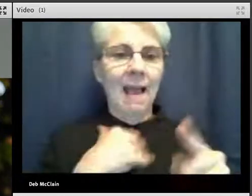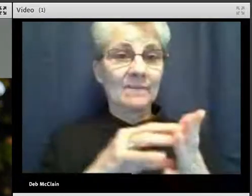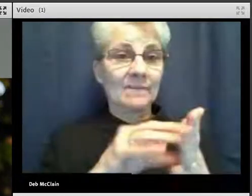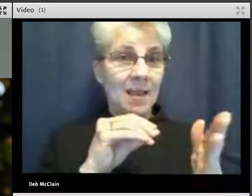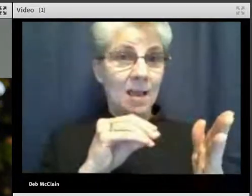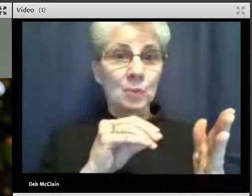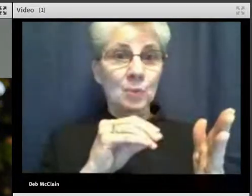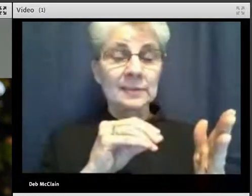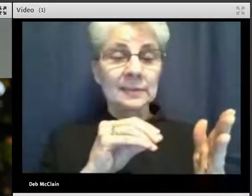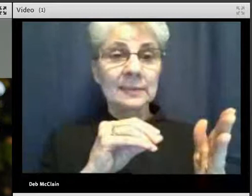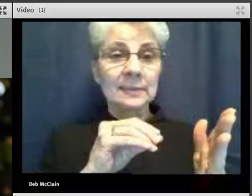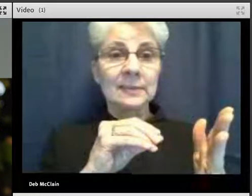I have found...